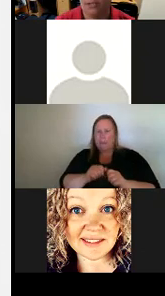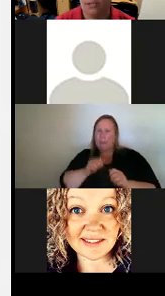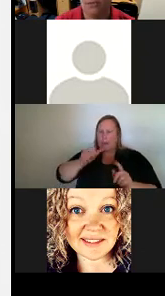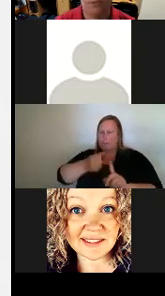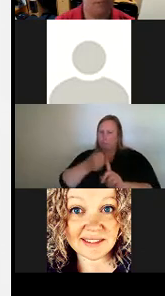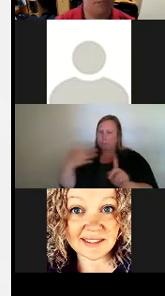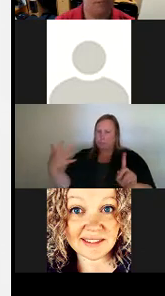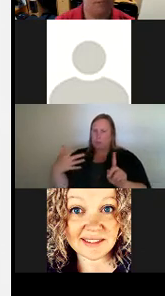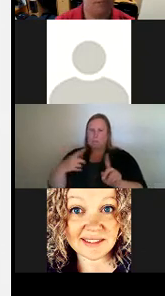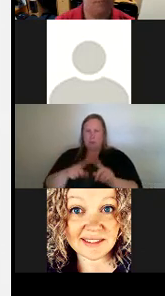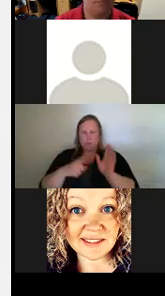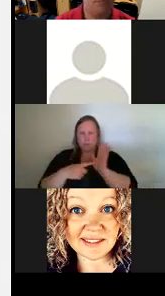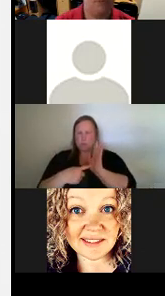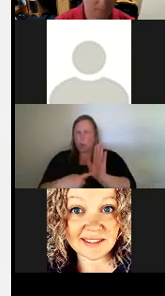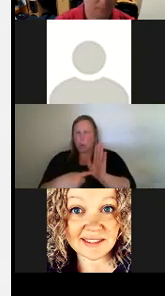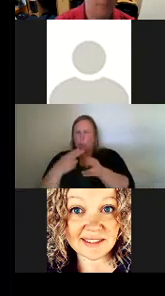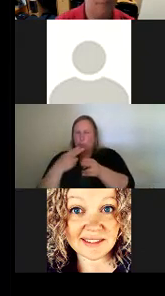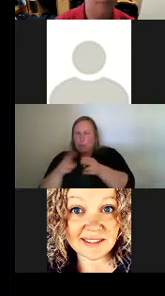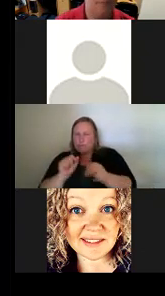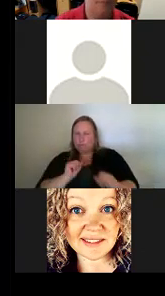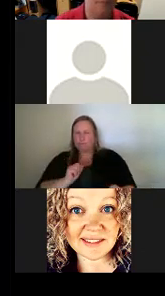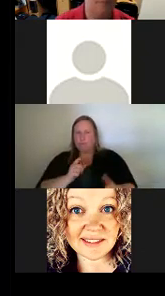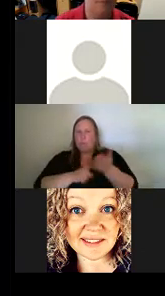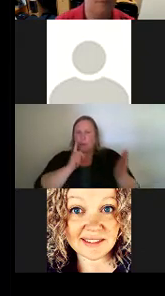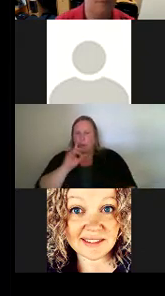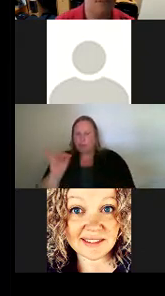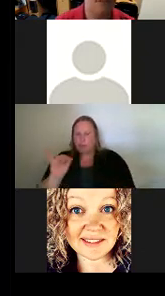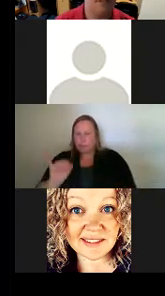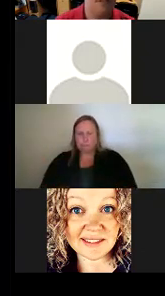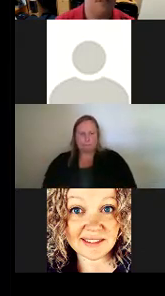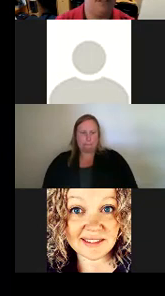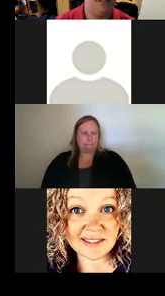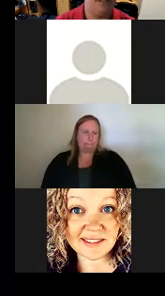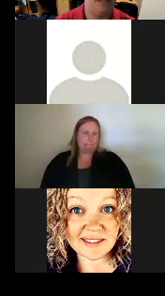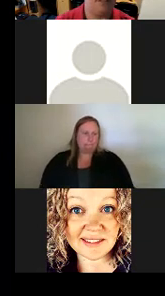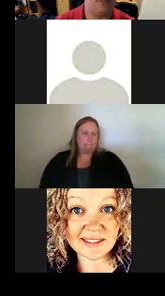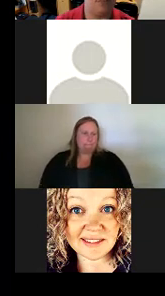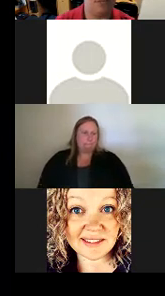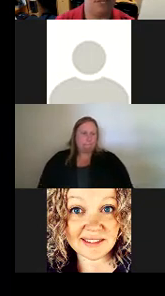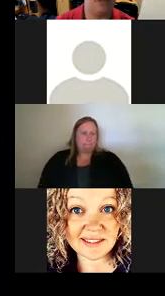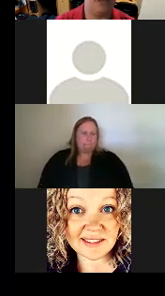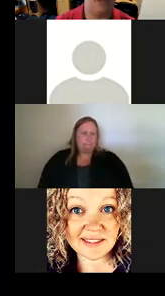I WILL JUST -- I WILL SHOW YOU AS I TYPE A WORD.